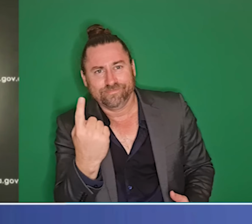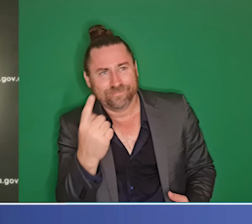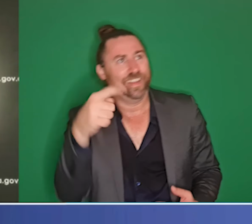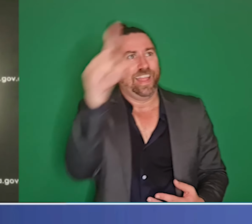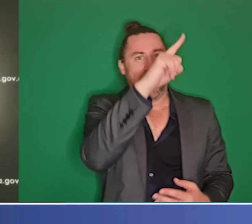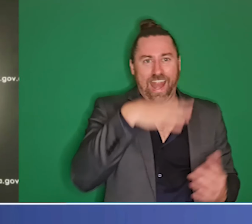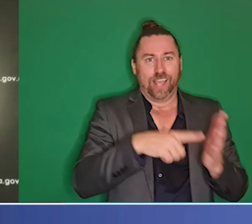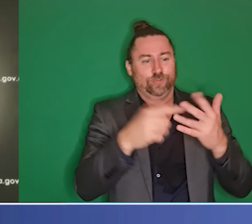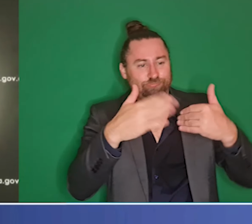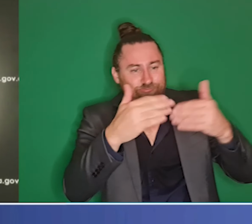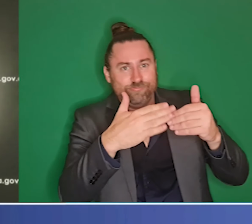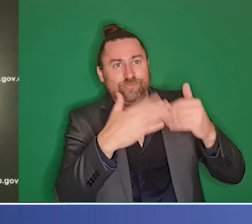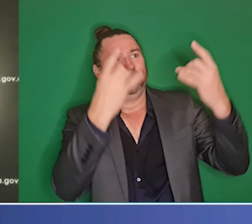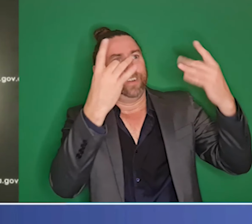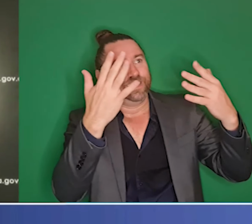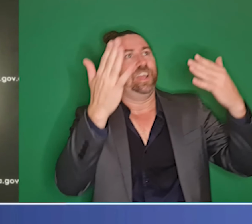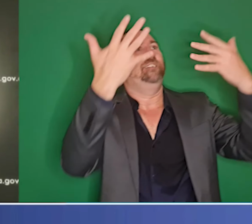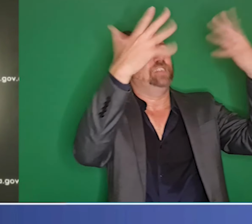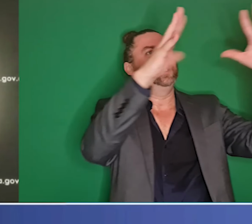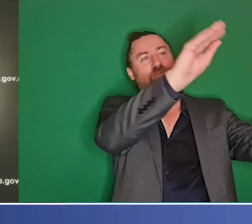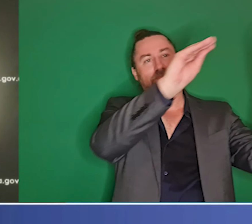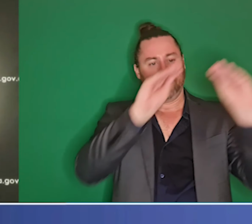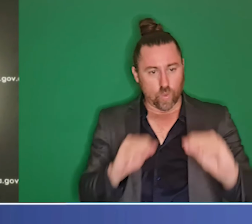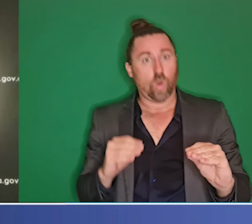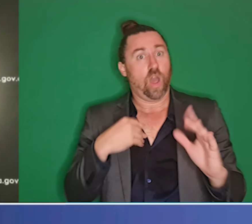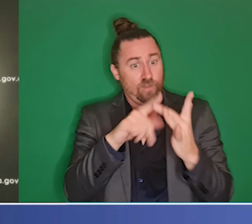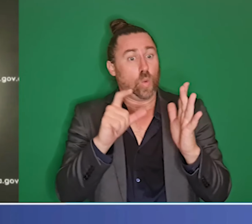So, we have already done and prepared for that last year,